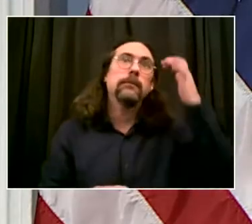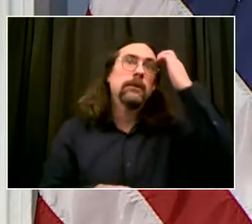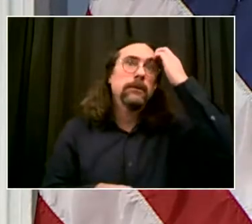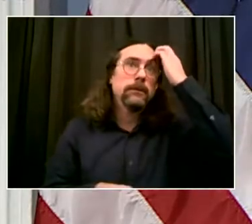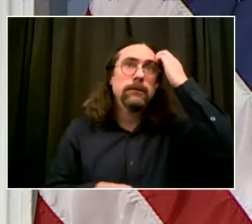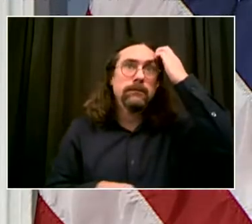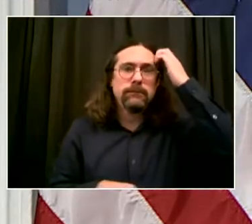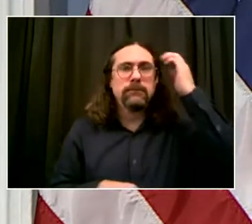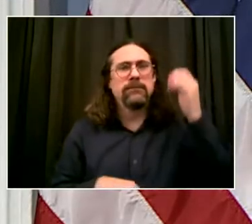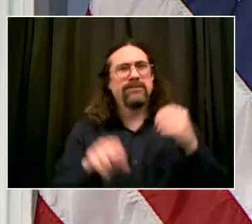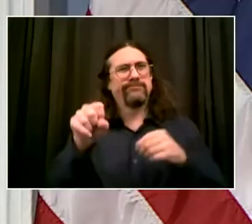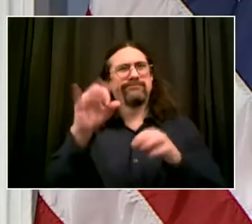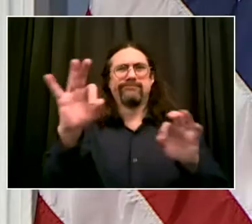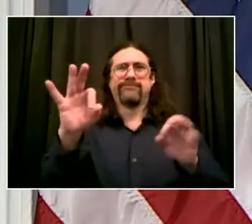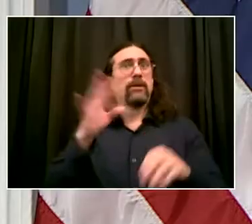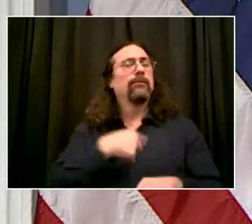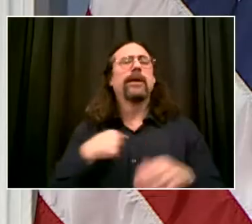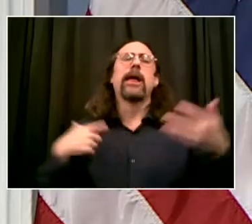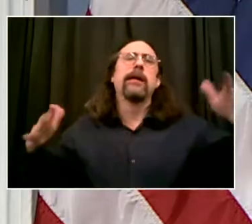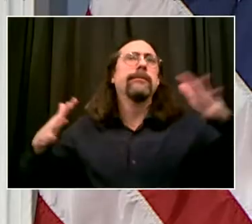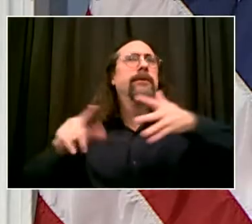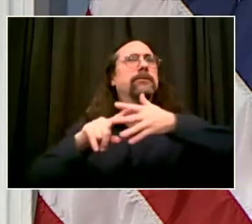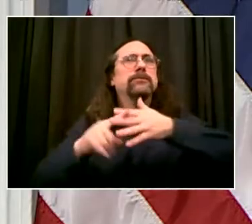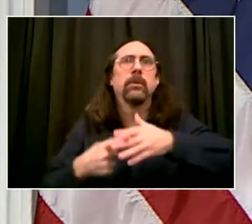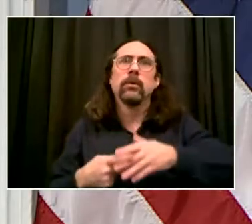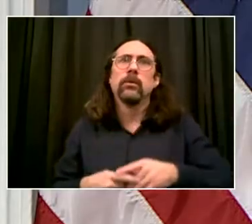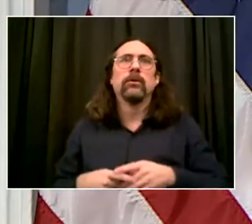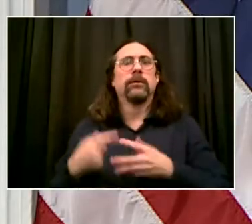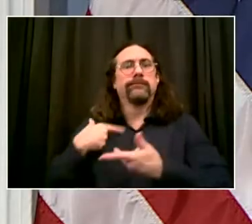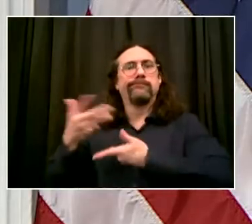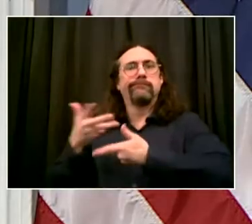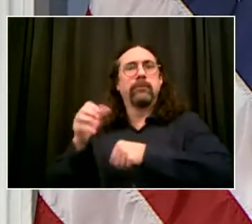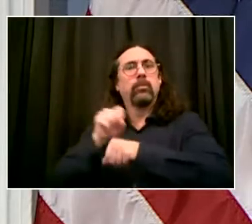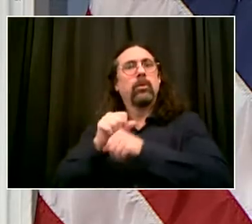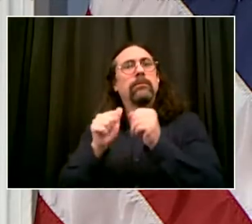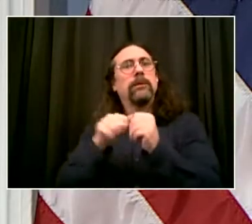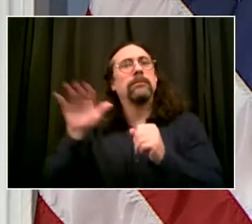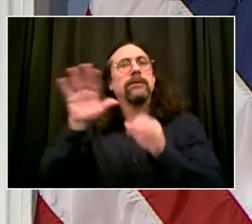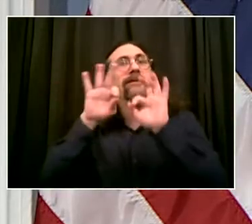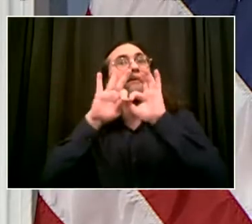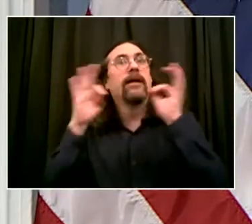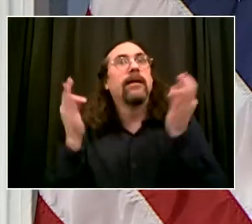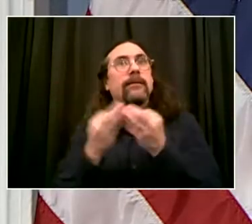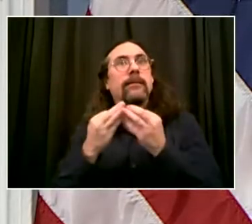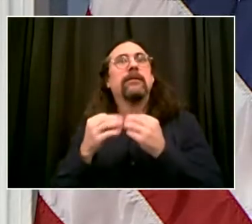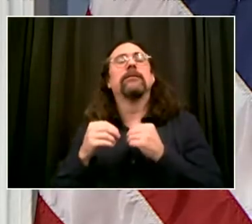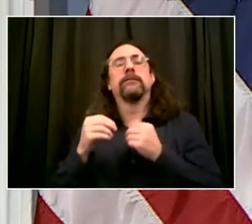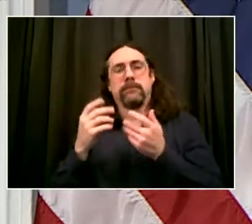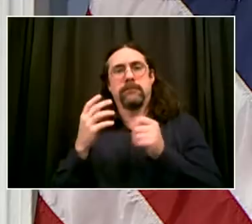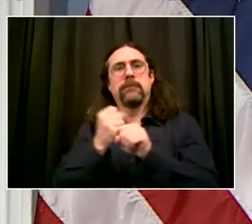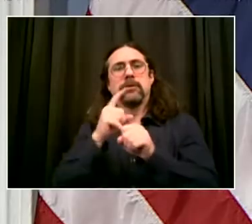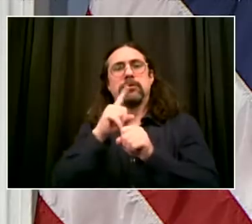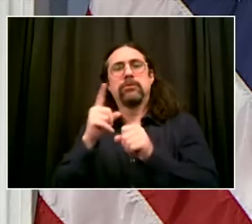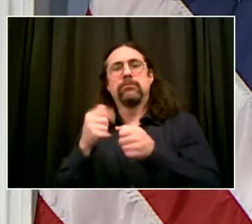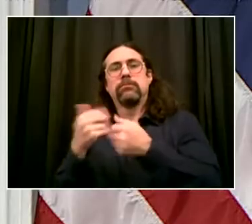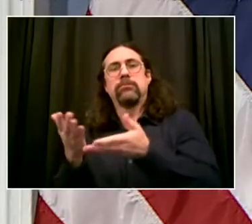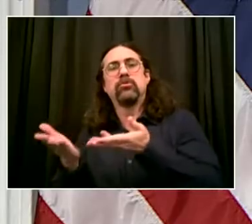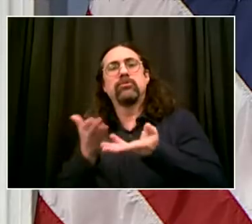ALREADY HAPPENING. WERE ALREAEAY D STARTING TO WORK WITH OUR SSTUDEENTS OF DISABILITIES IN